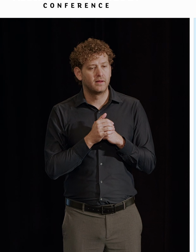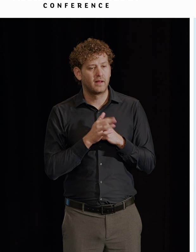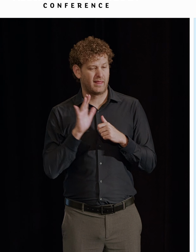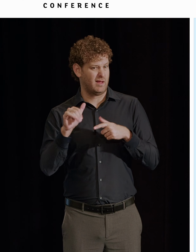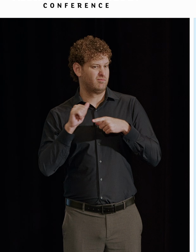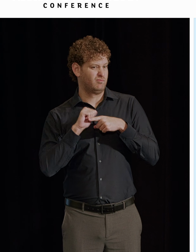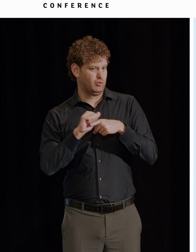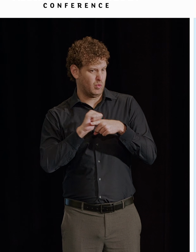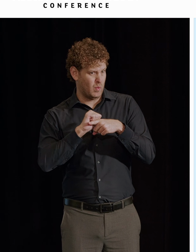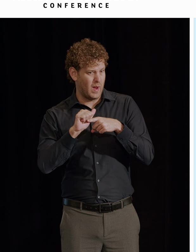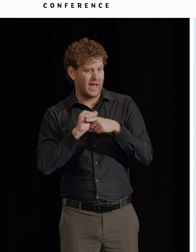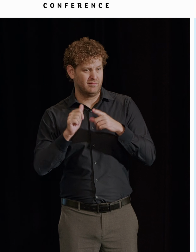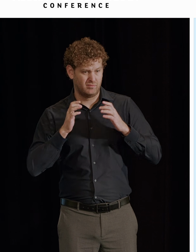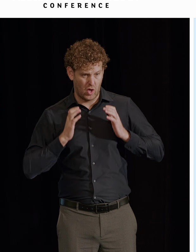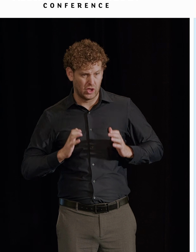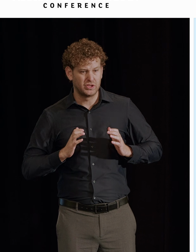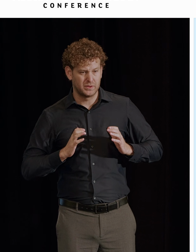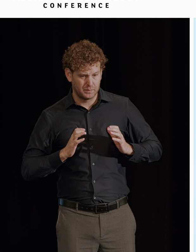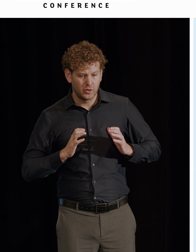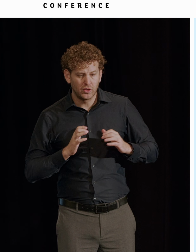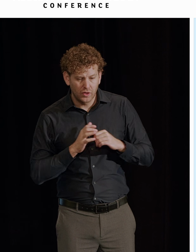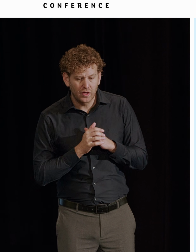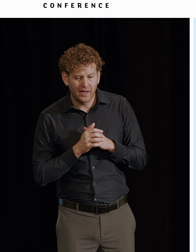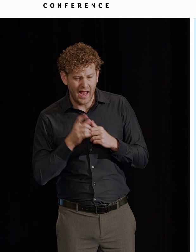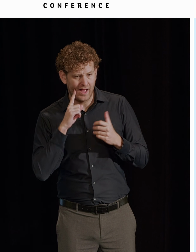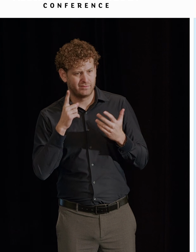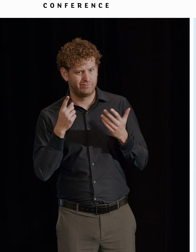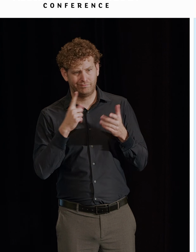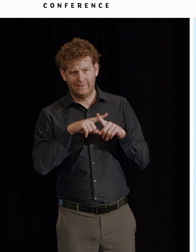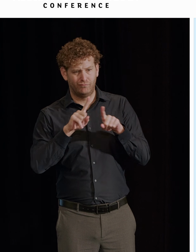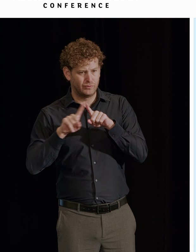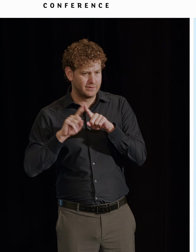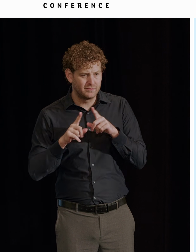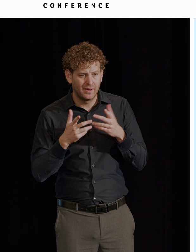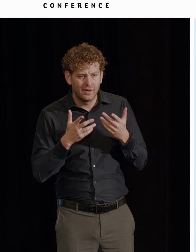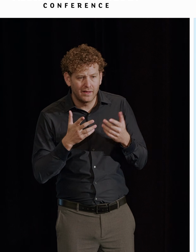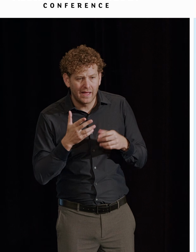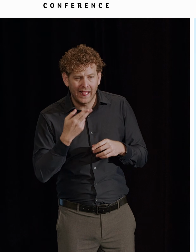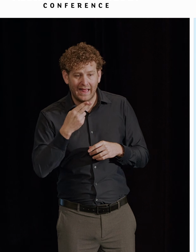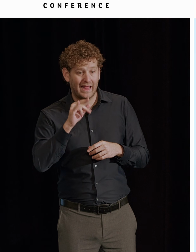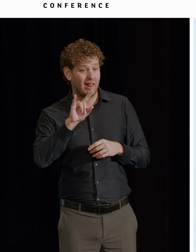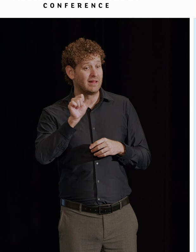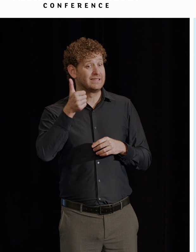Imagine saying, "Hey, Meta, Be My Eyes" with Hilton, and being able to instantly connect to a representative.